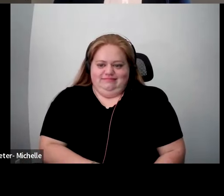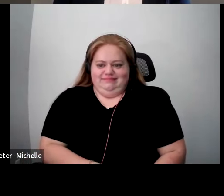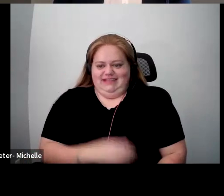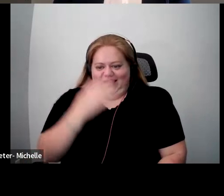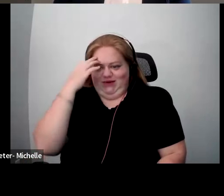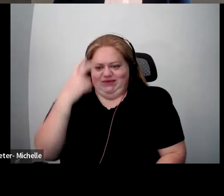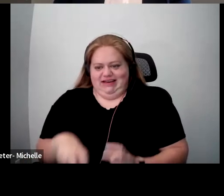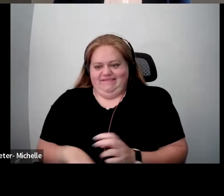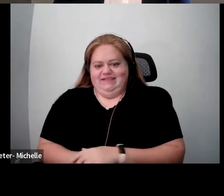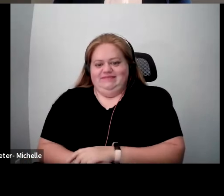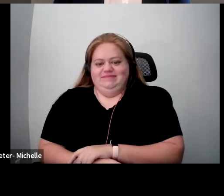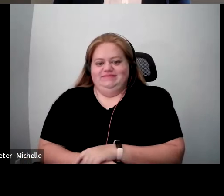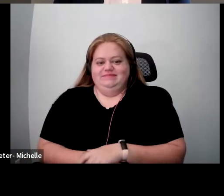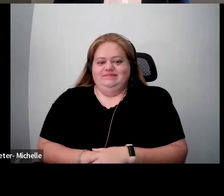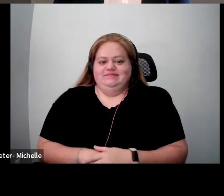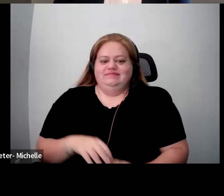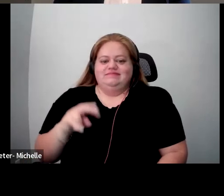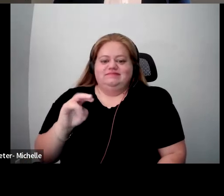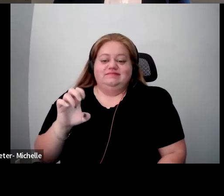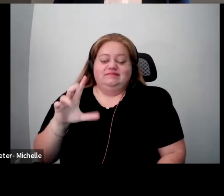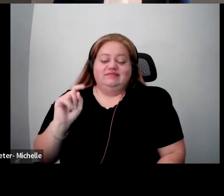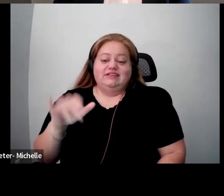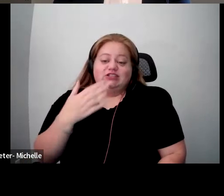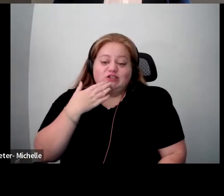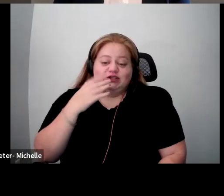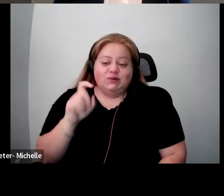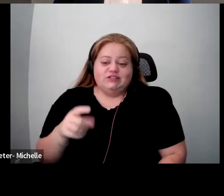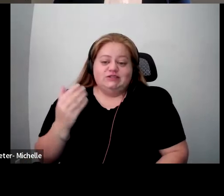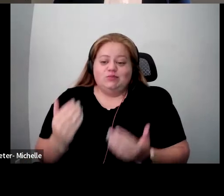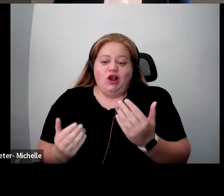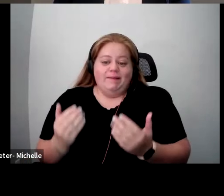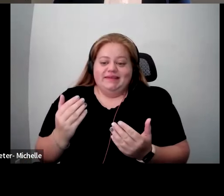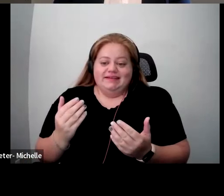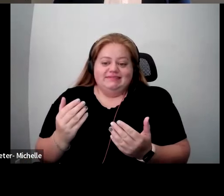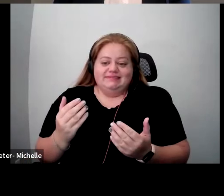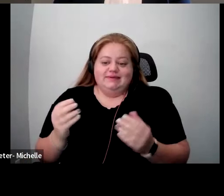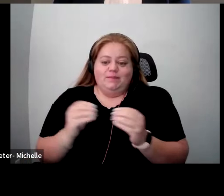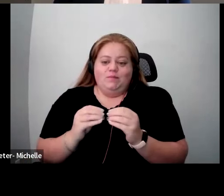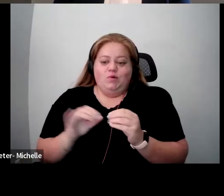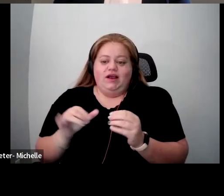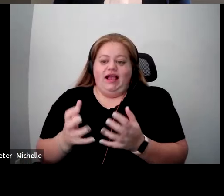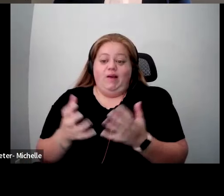That's very good question. It's probably-- it's mostly a question of how much money we